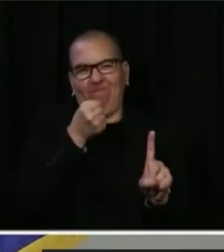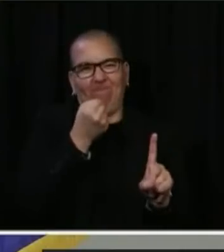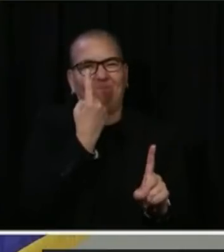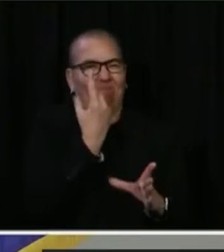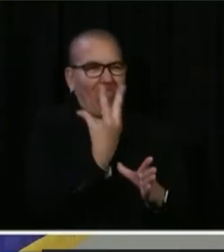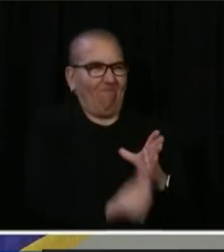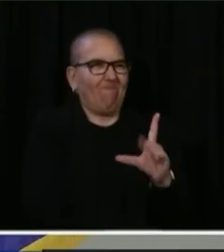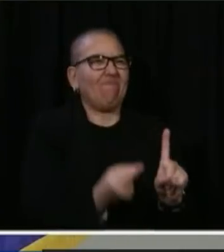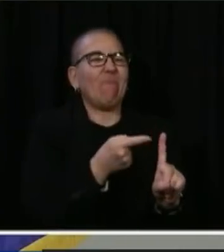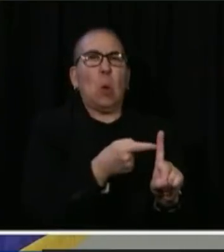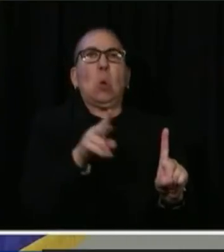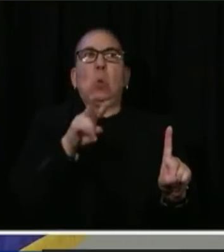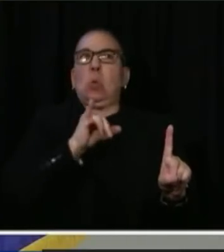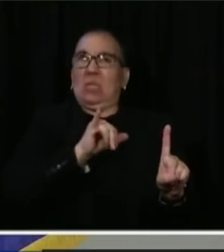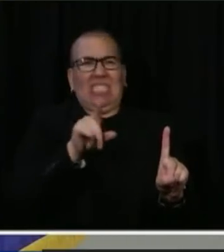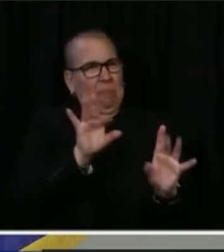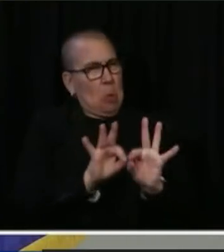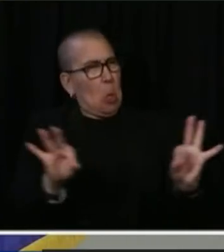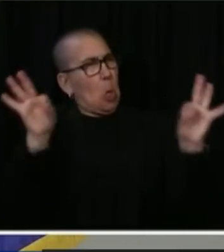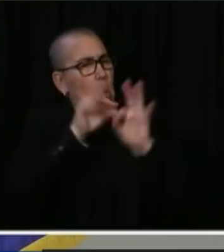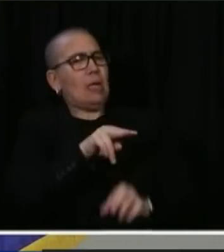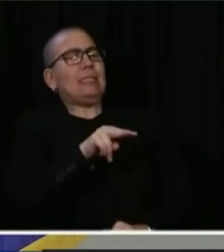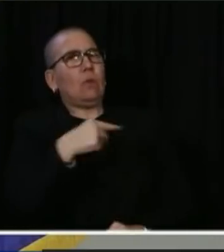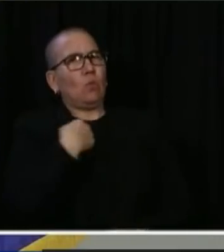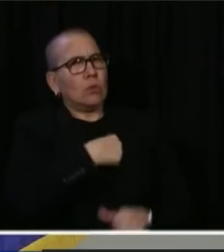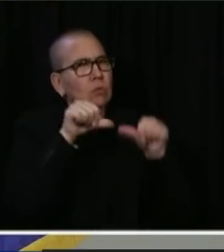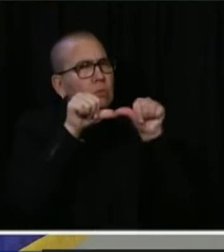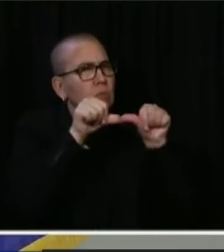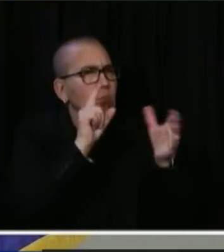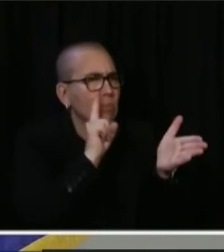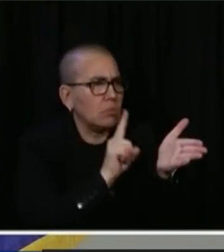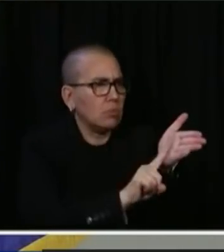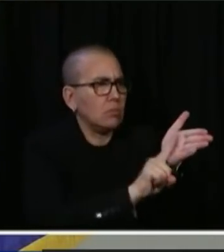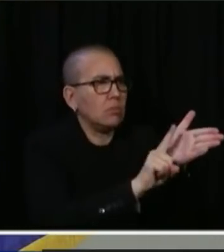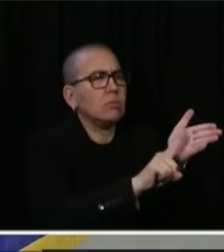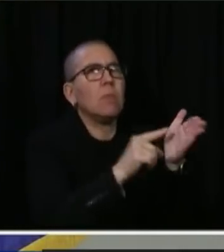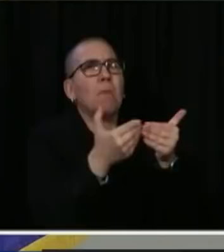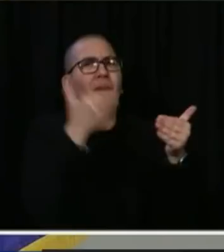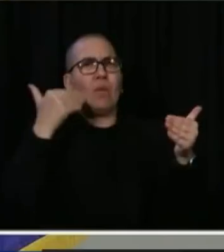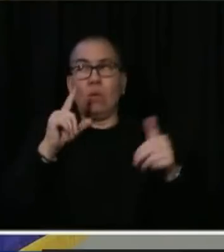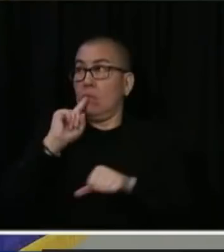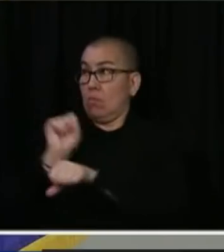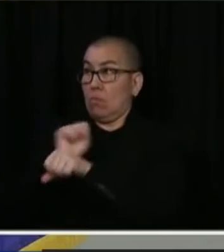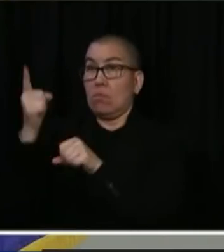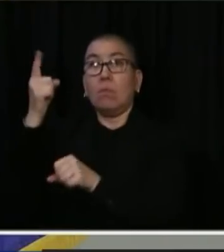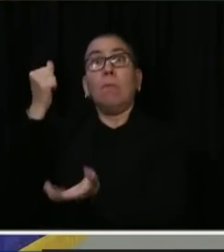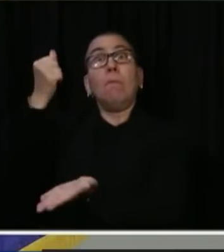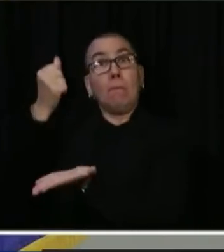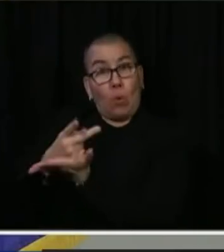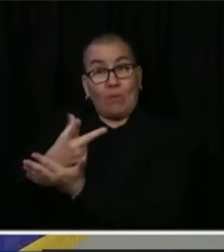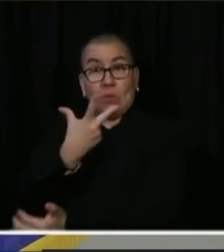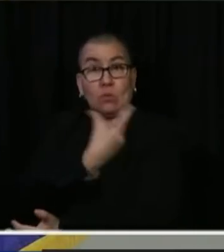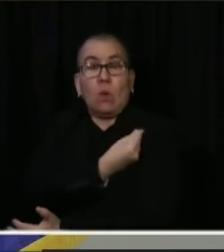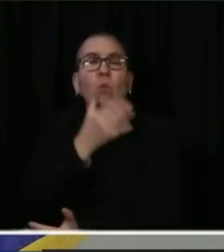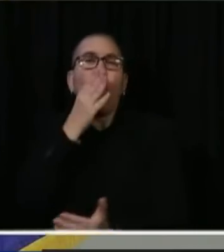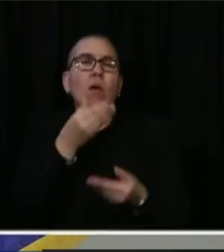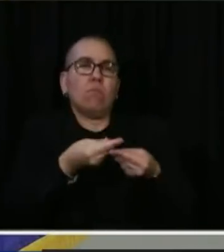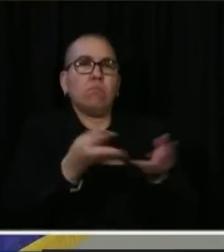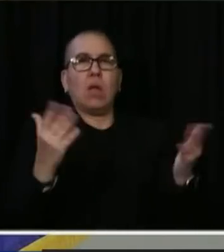ARE NOTICING. FOR THE MEMORIAL DAY WEEKEND,